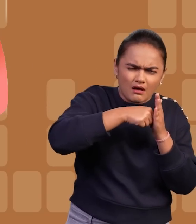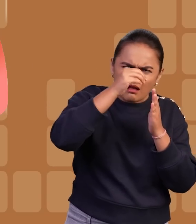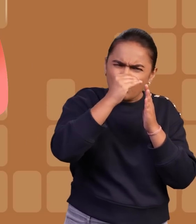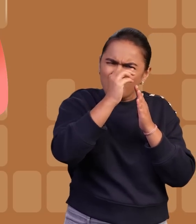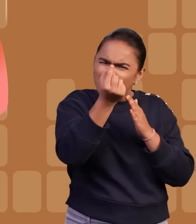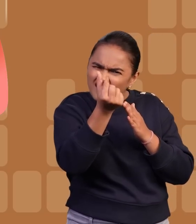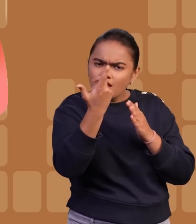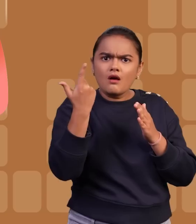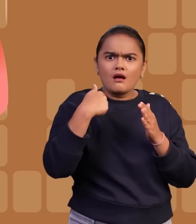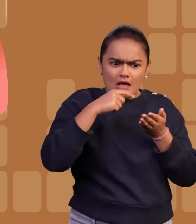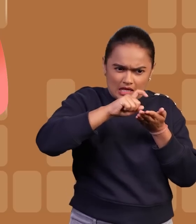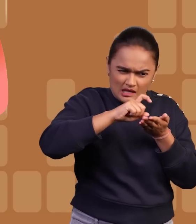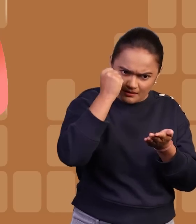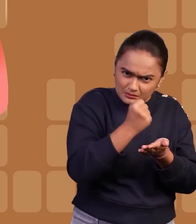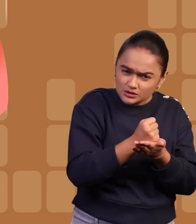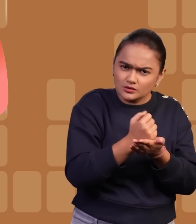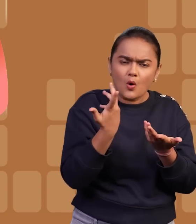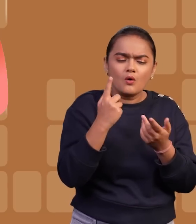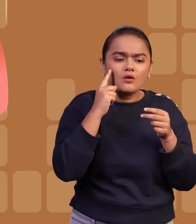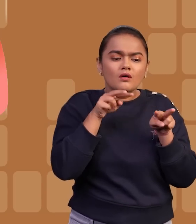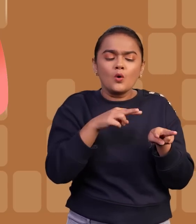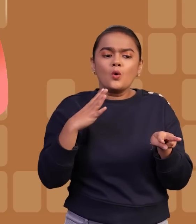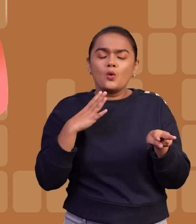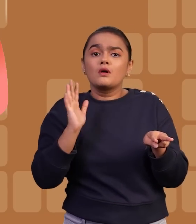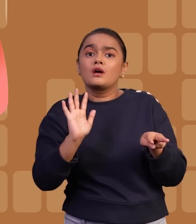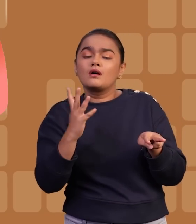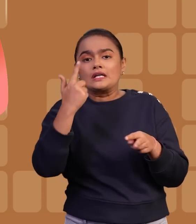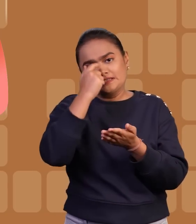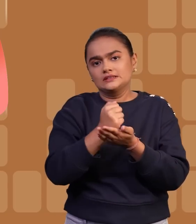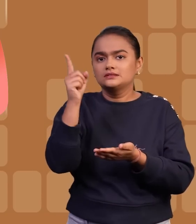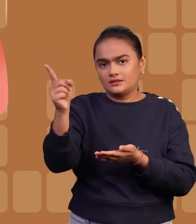and accordingly, should it be treated or just left under observation.